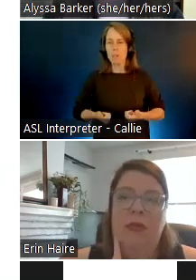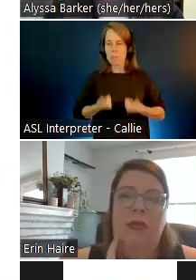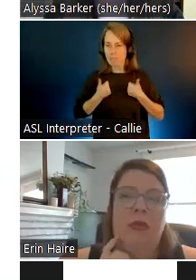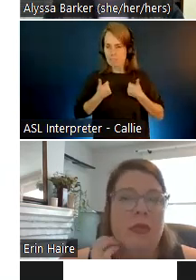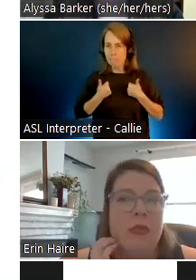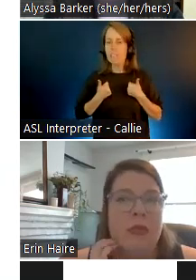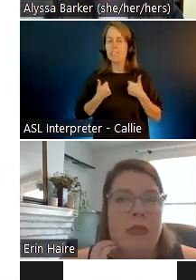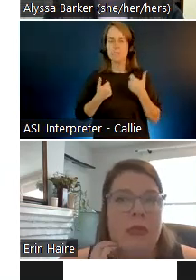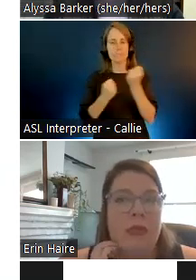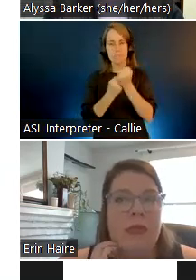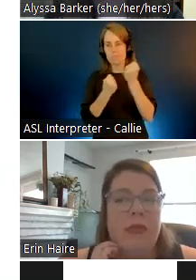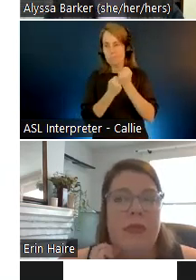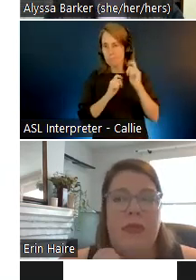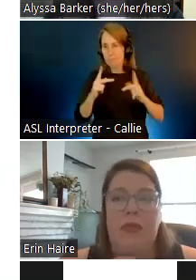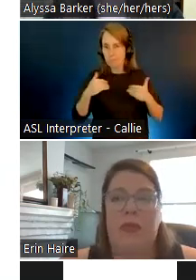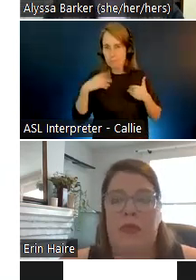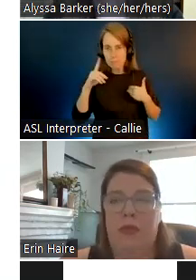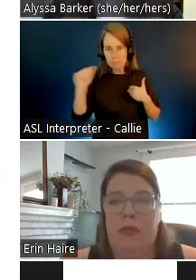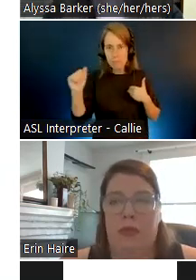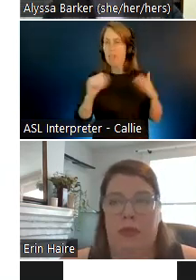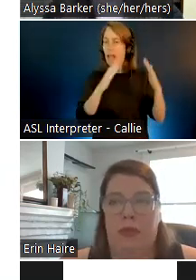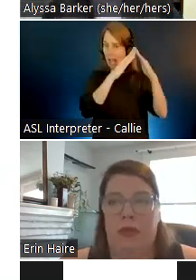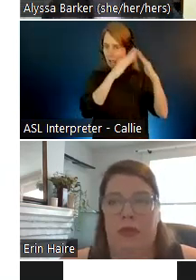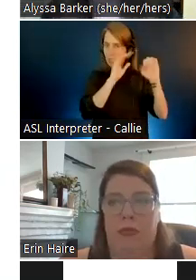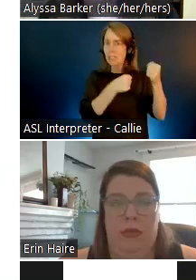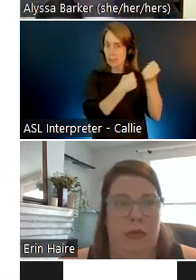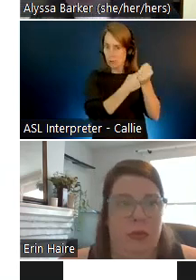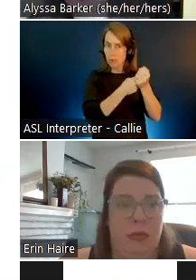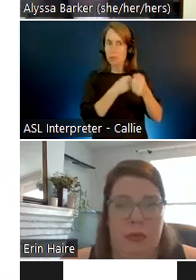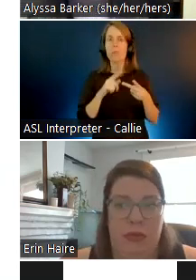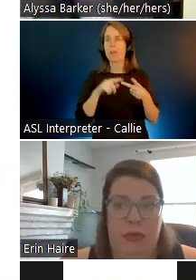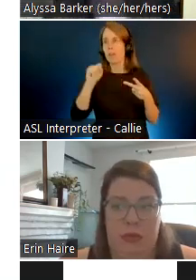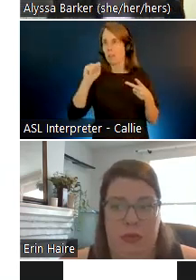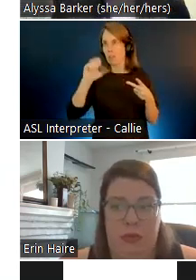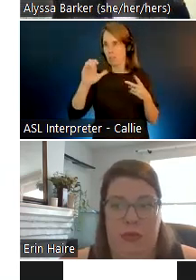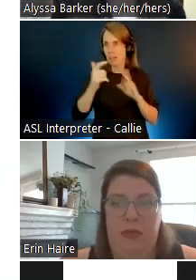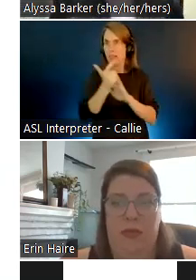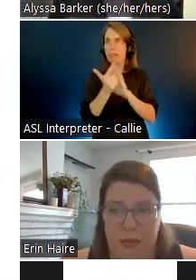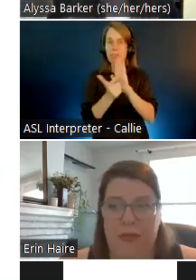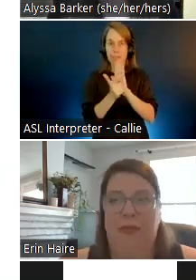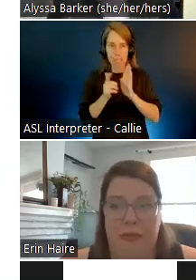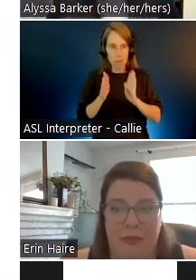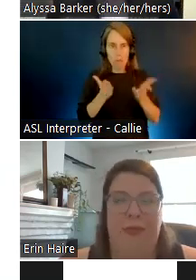lots of areas including housing South Carolina Legal Services provides represent representation